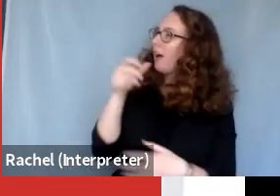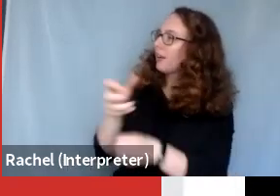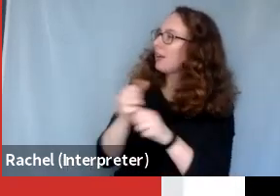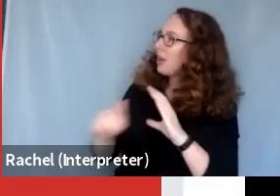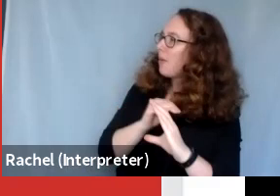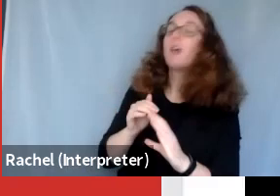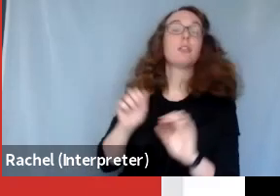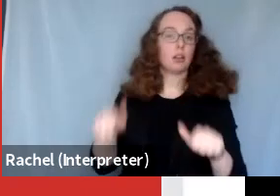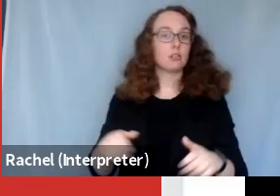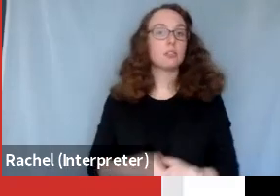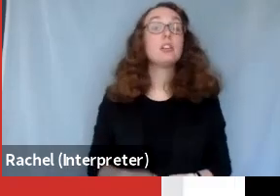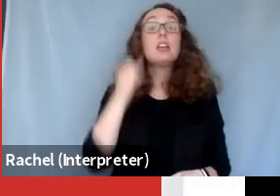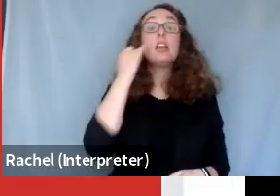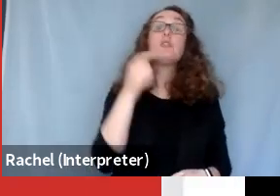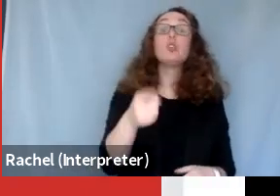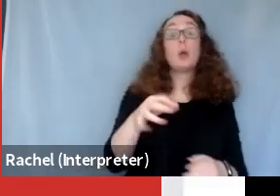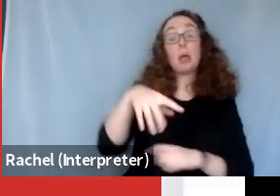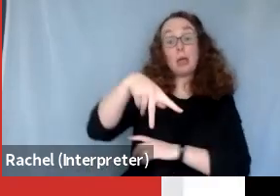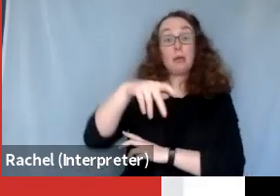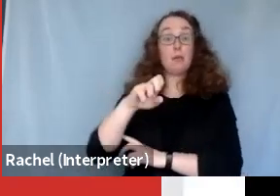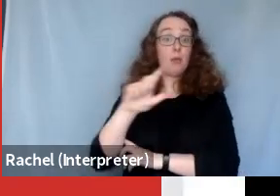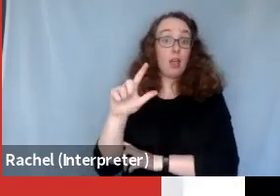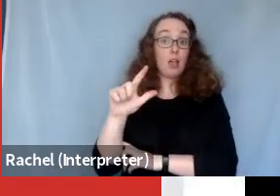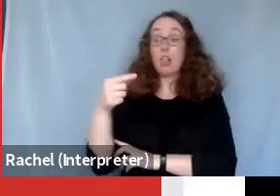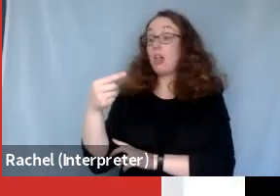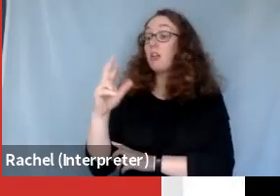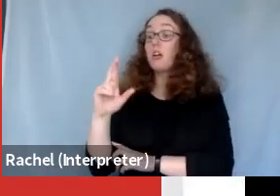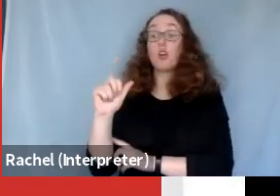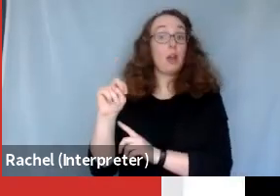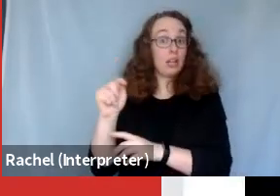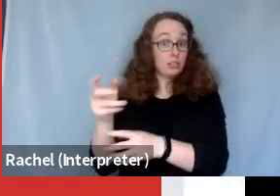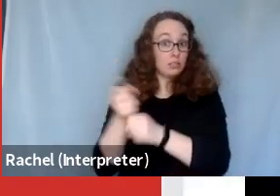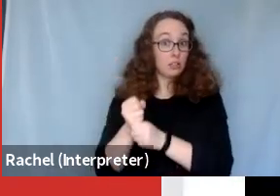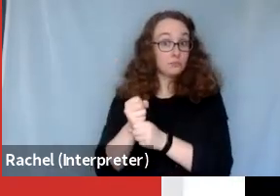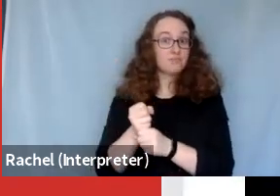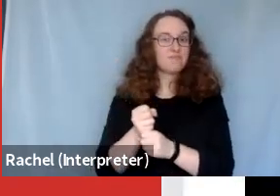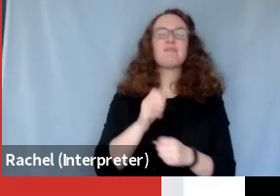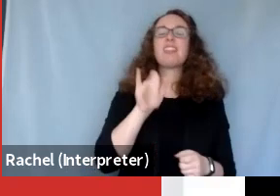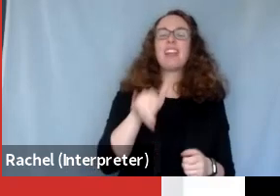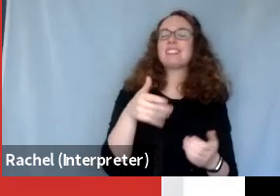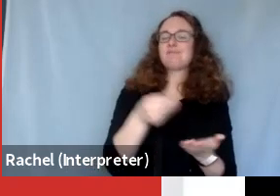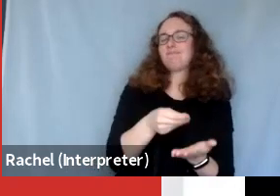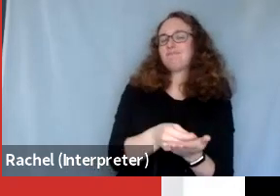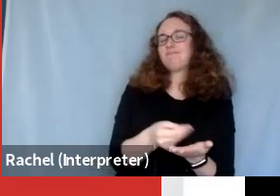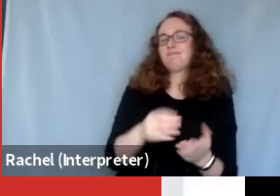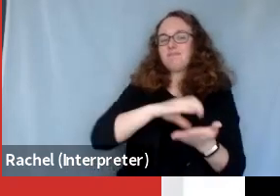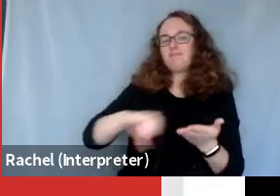payout, then you wouldn't necessarily need a a bookstore account. These are strictly for accounts that, there's no cash